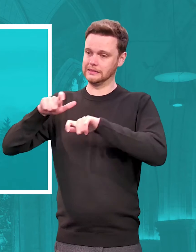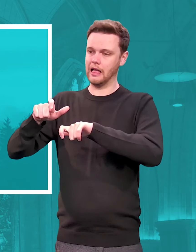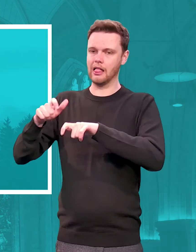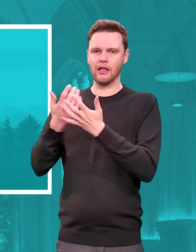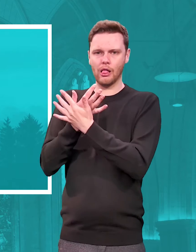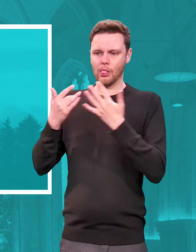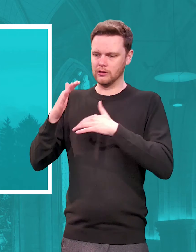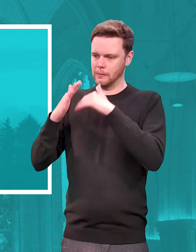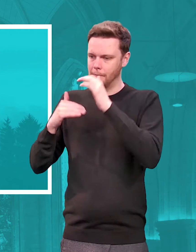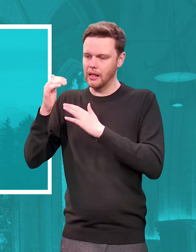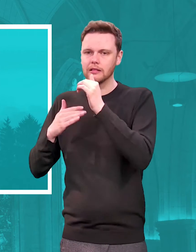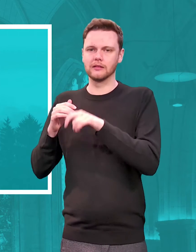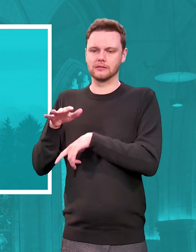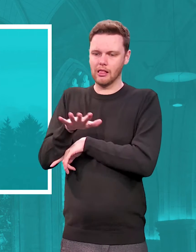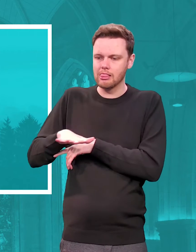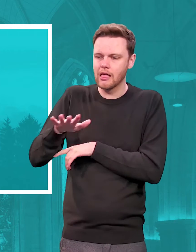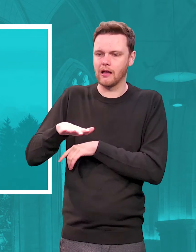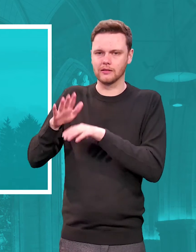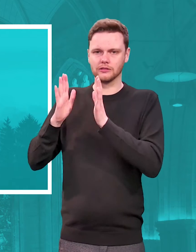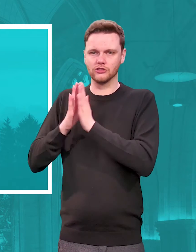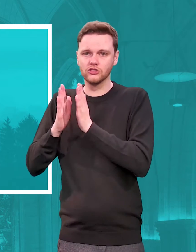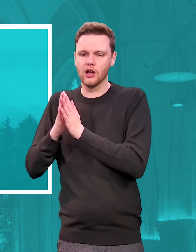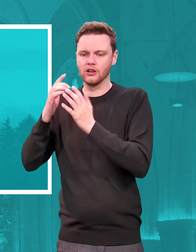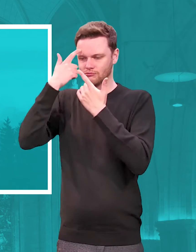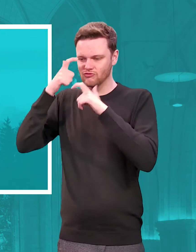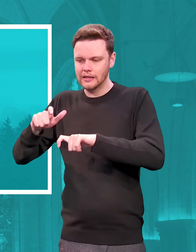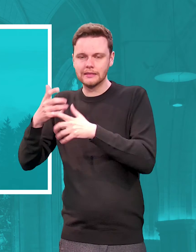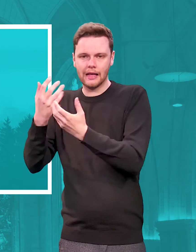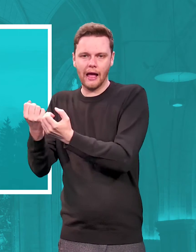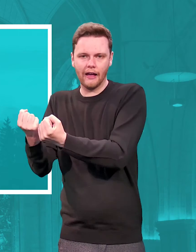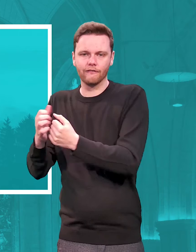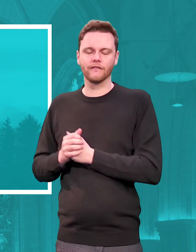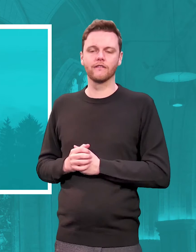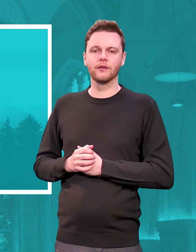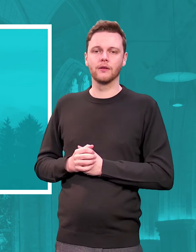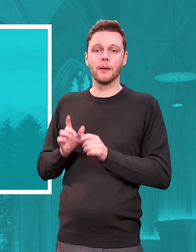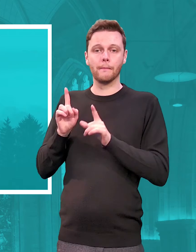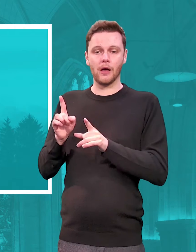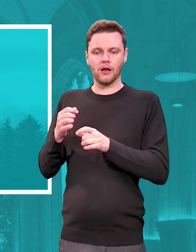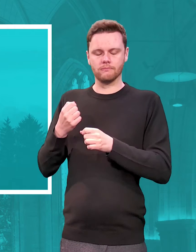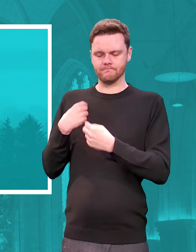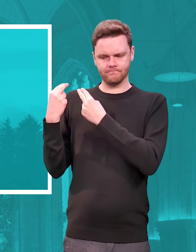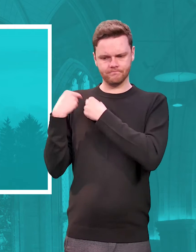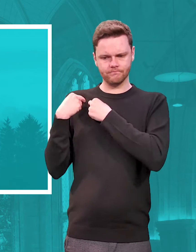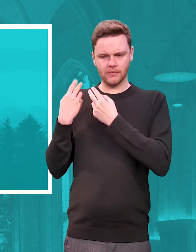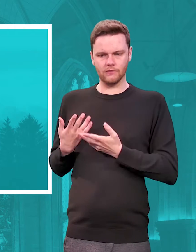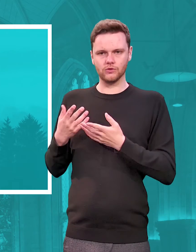comprising land, churches, residences, and other buildings, but is under an obligation to divest itself of these interests.